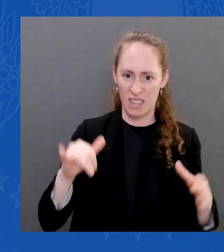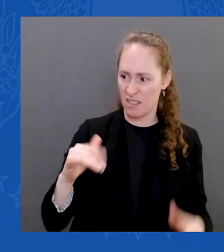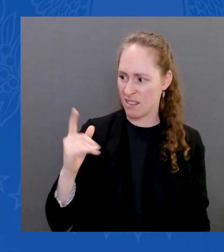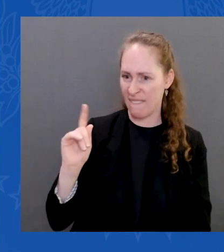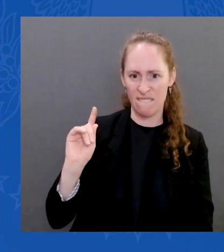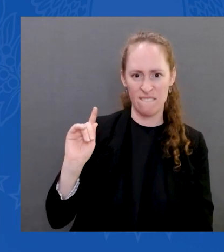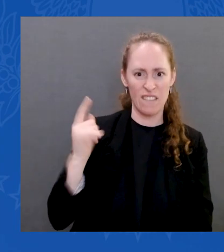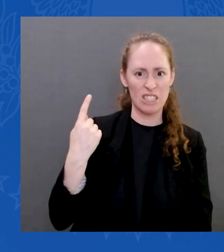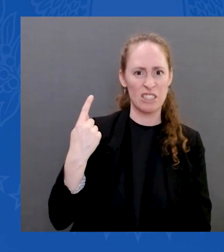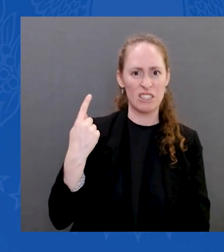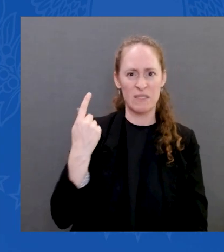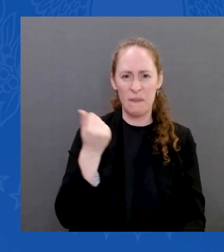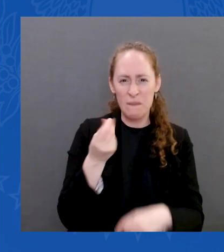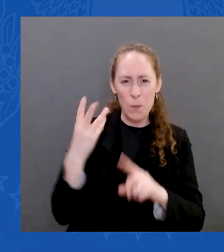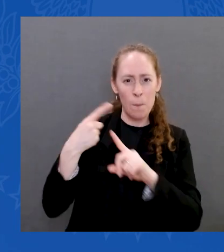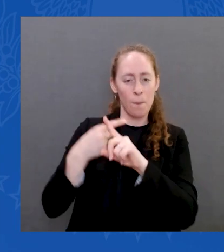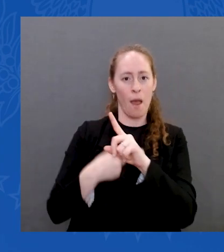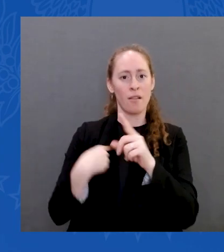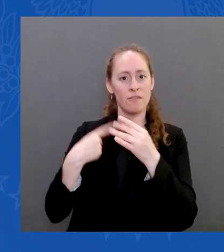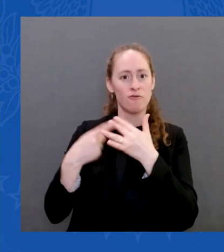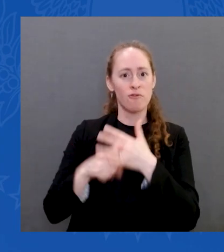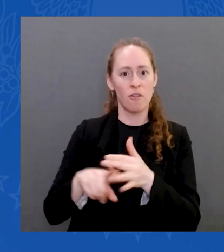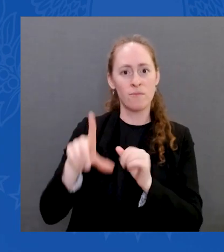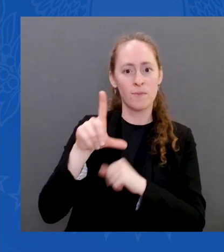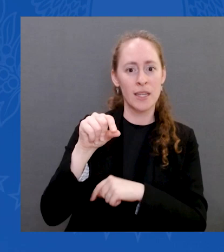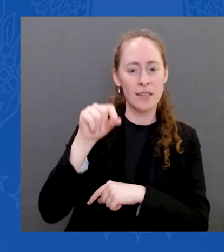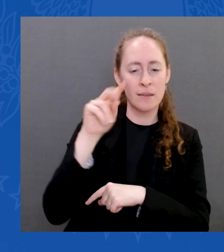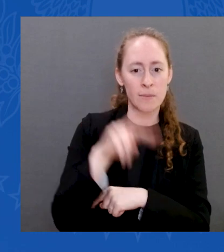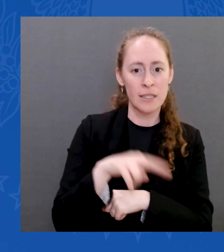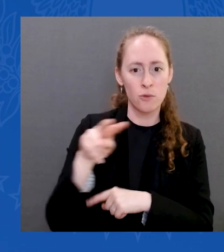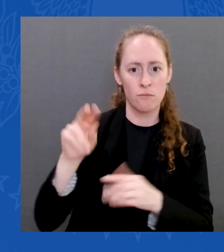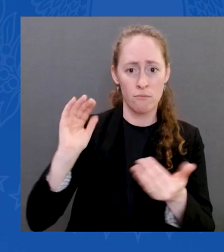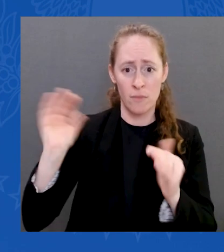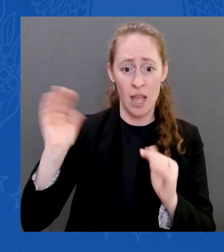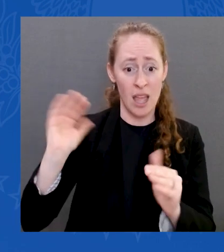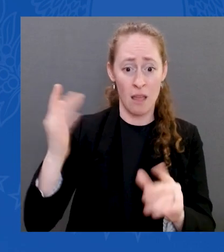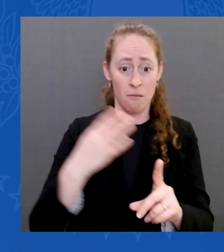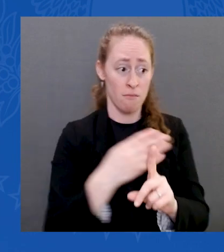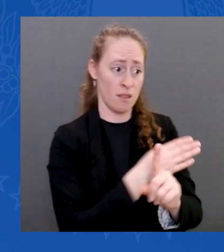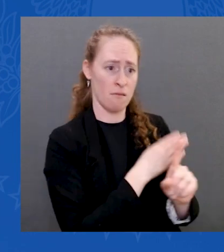In January, compared to the period before the pandemic, schools have increased their number of social workers